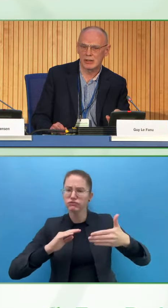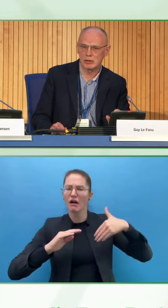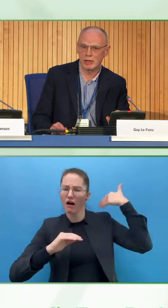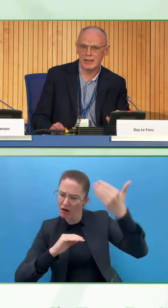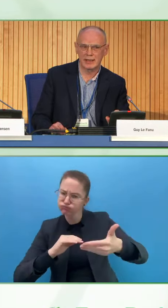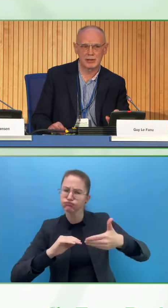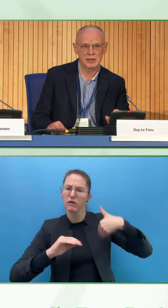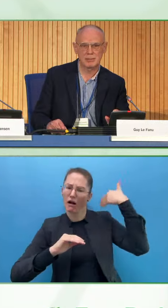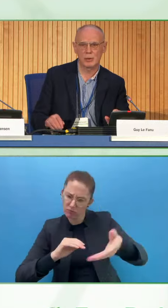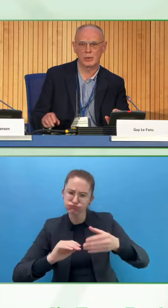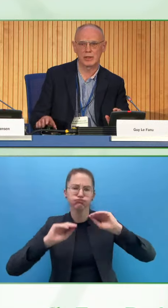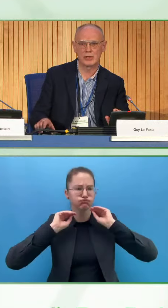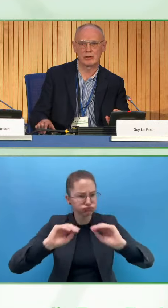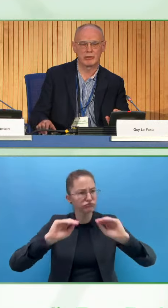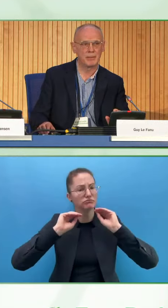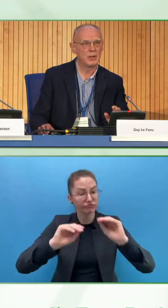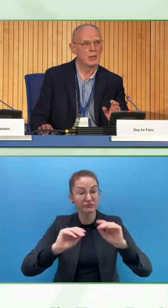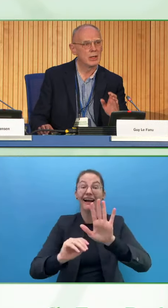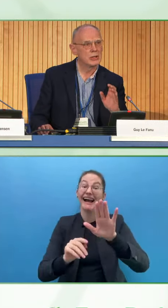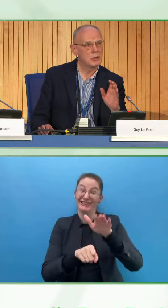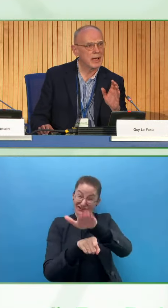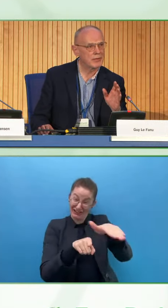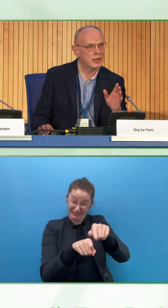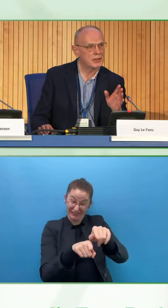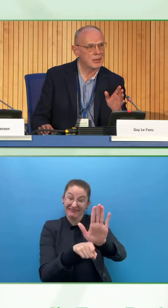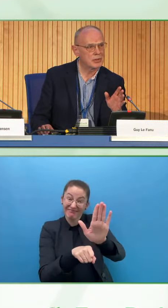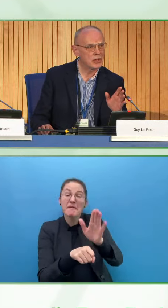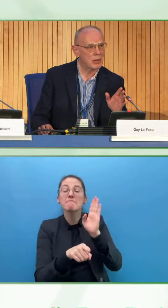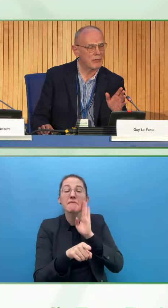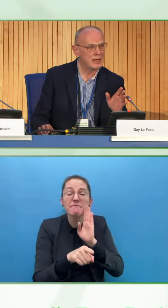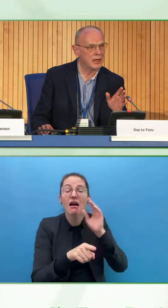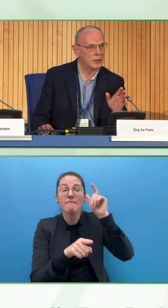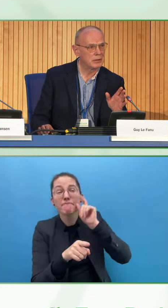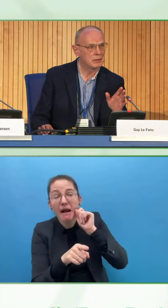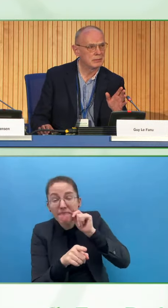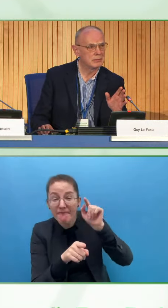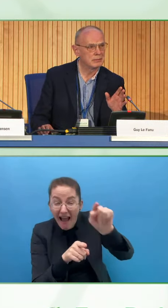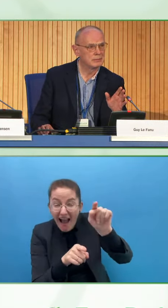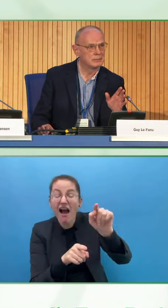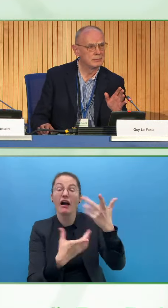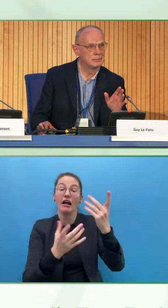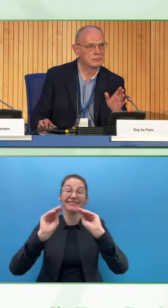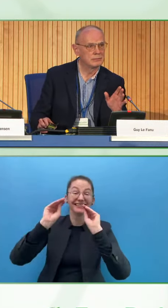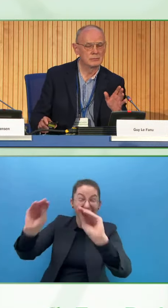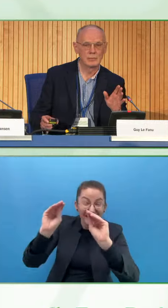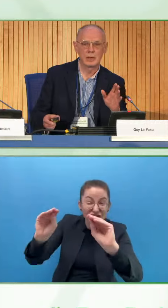and training to support the children. Do we have enough time to show our video?